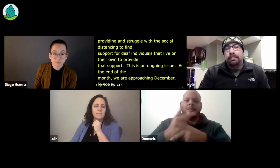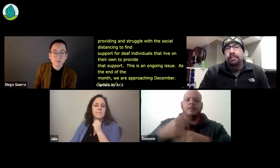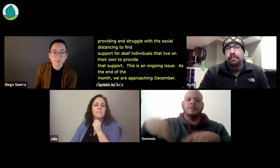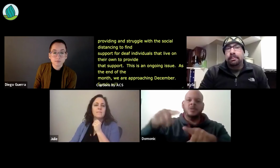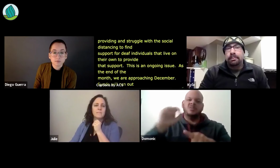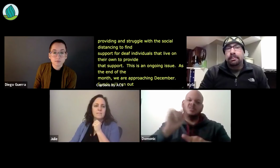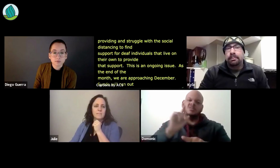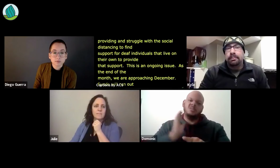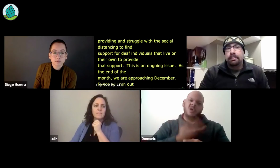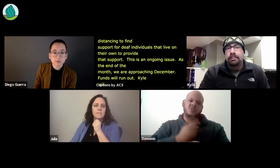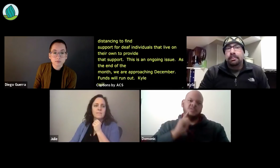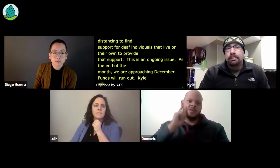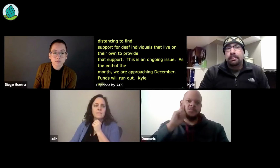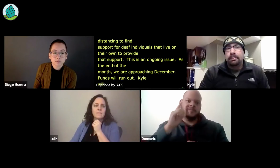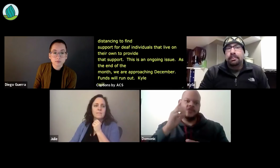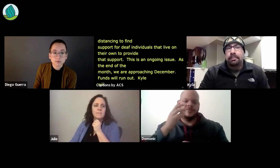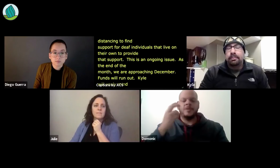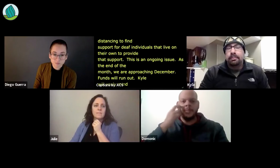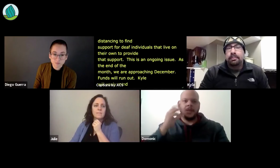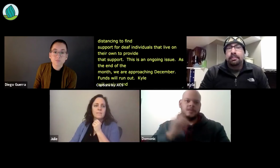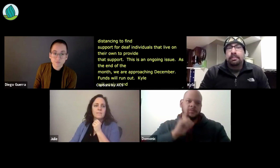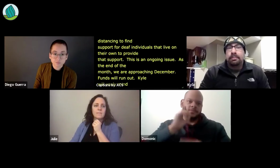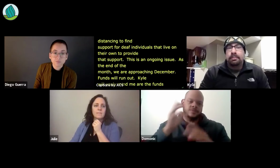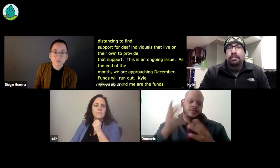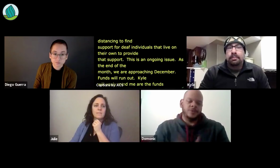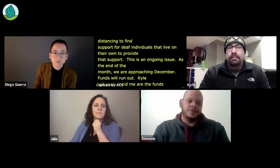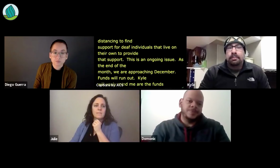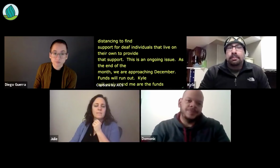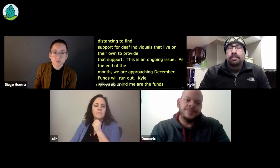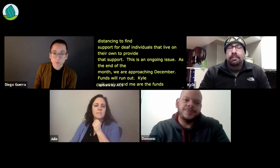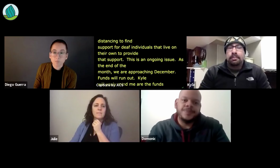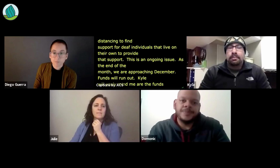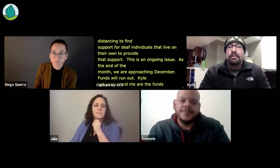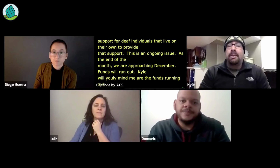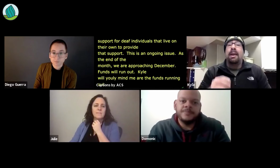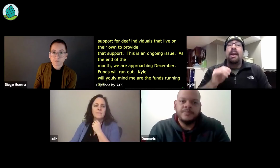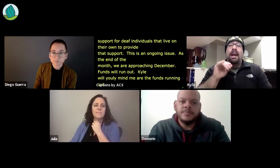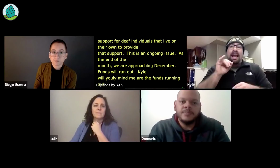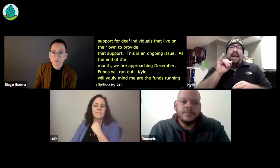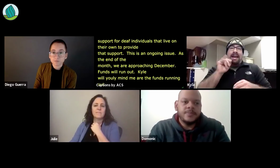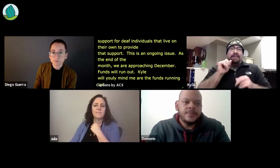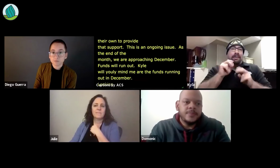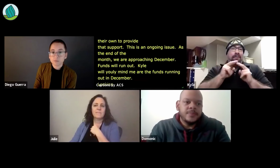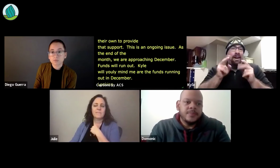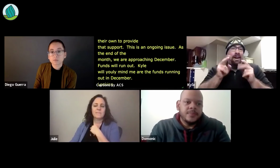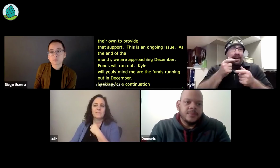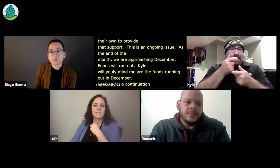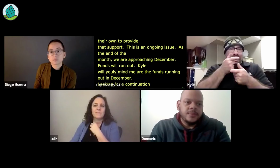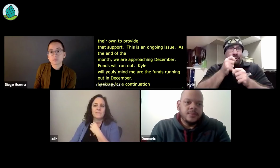continue those programs-- thank you, Kyle-- supporting our deaf blind individuals. This is Kyle.